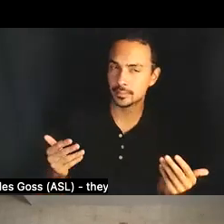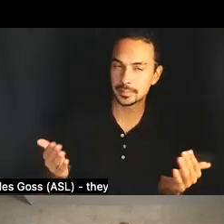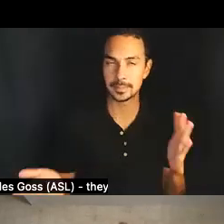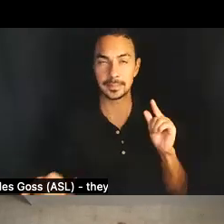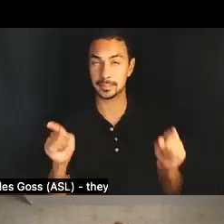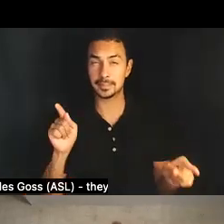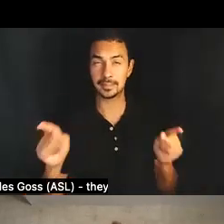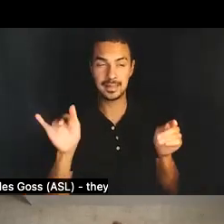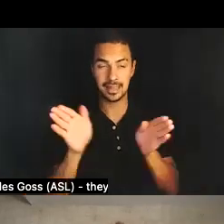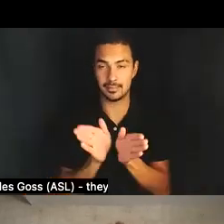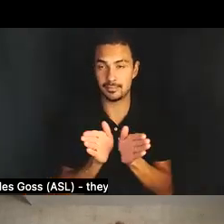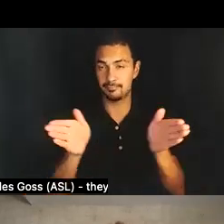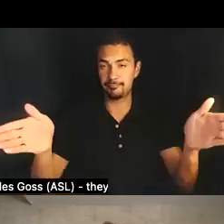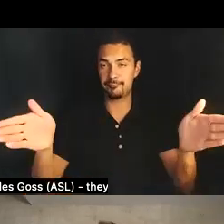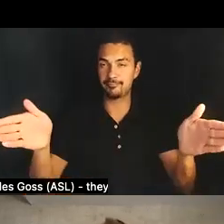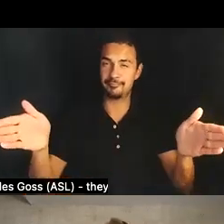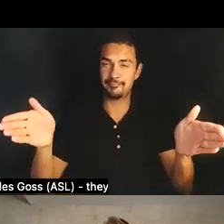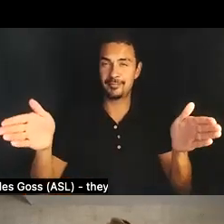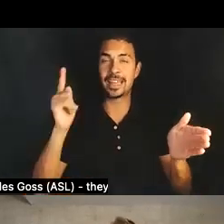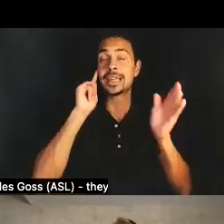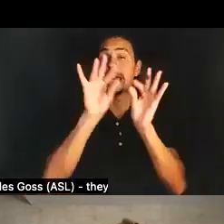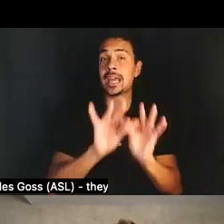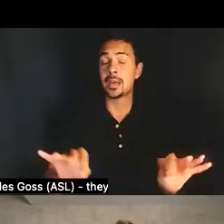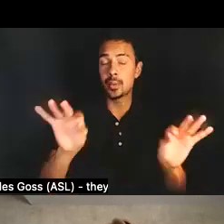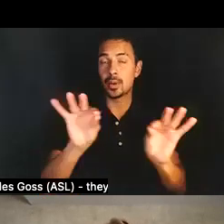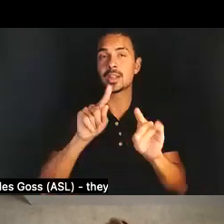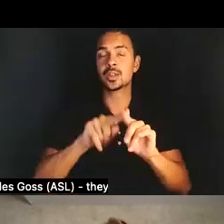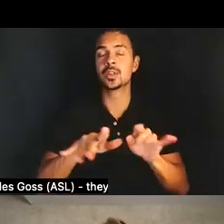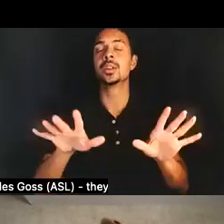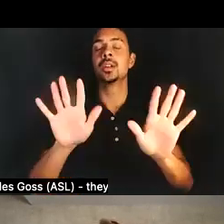with a person. And I think that hard it is really important